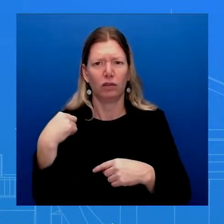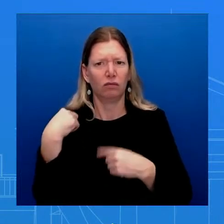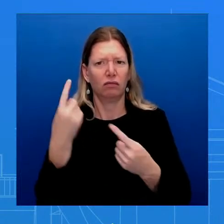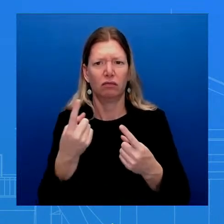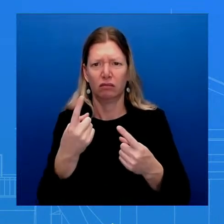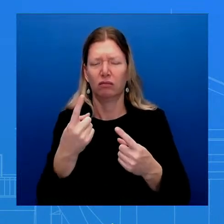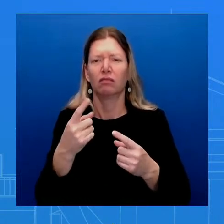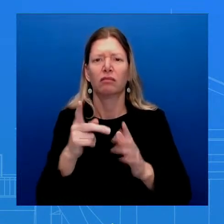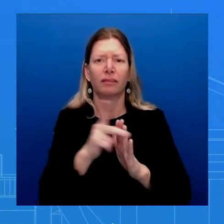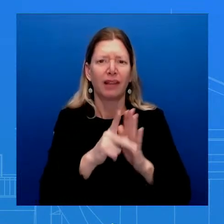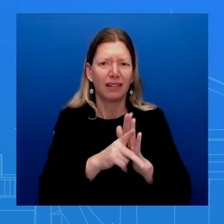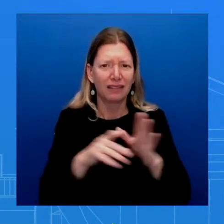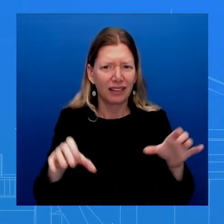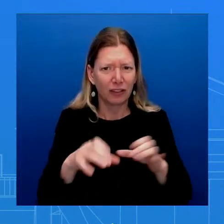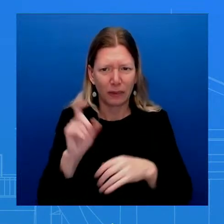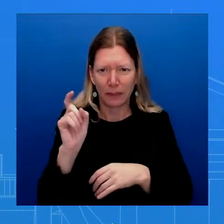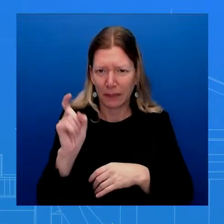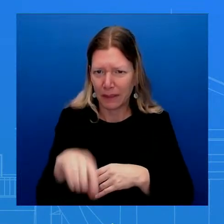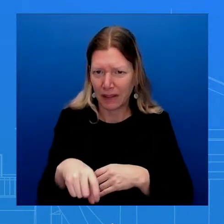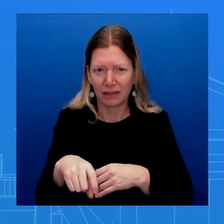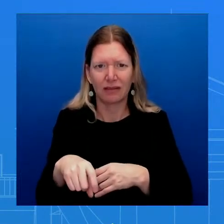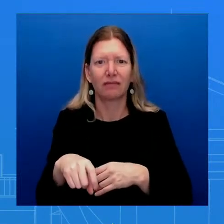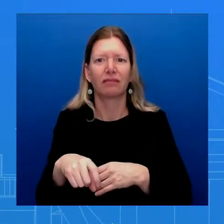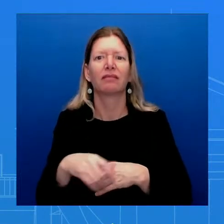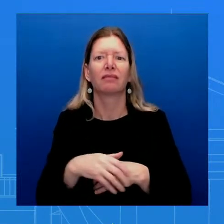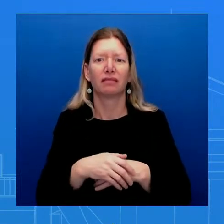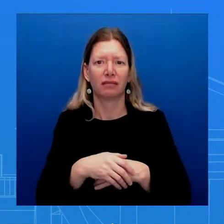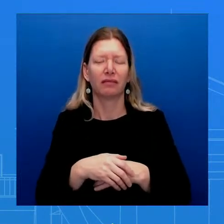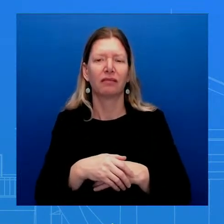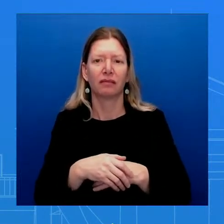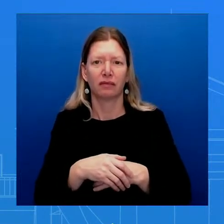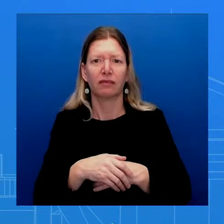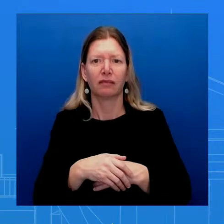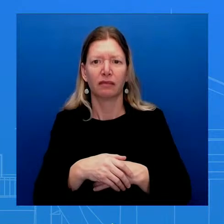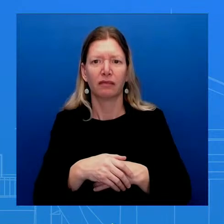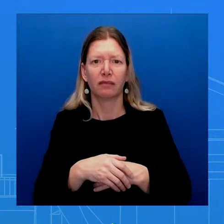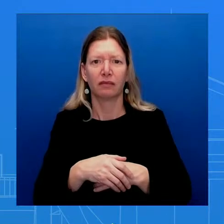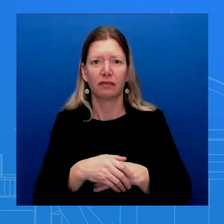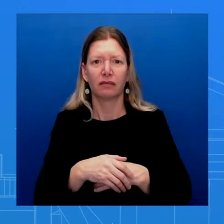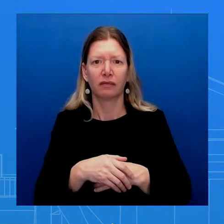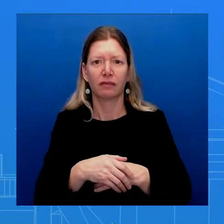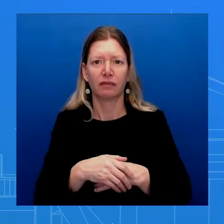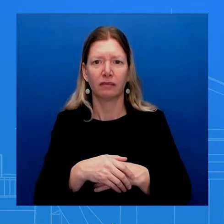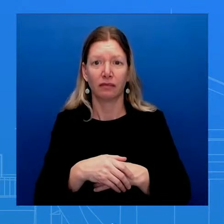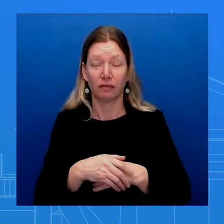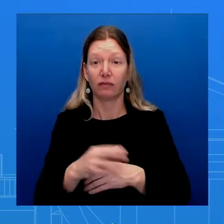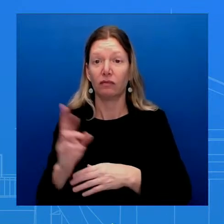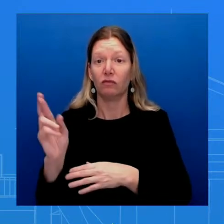and speaking up about what we're seeing from Republicans -- extreme Republicans on the other side of Pennsylvania Avenue